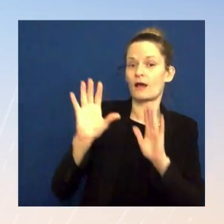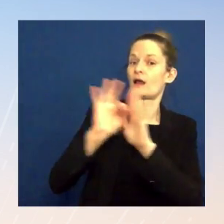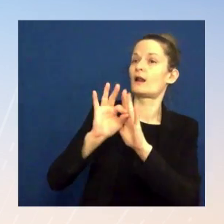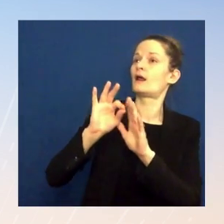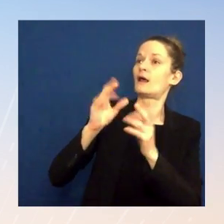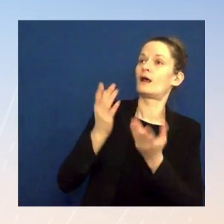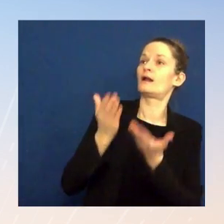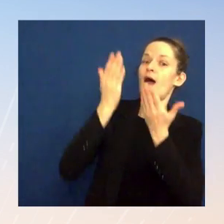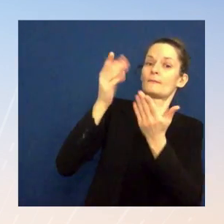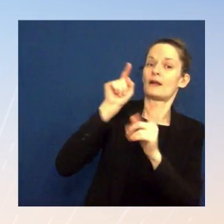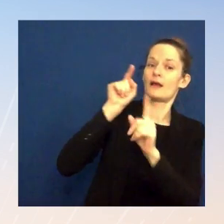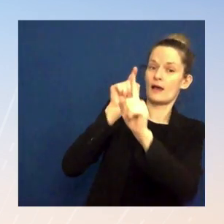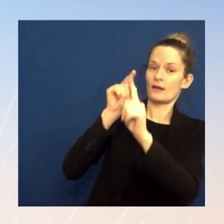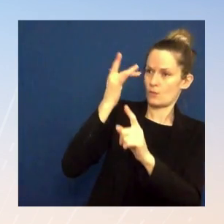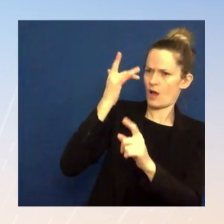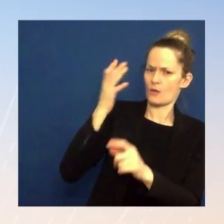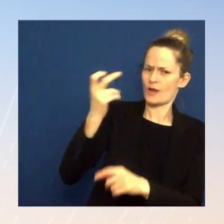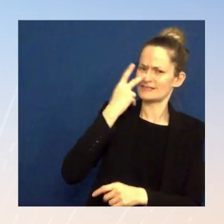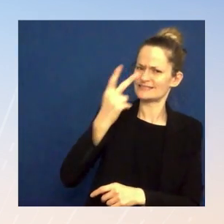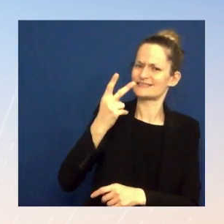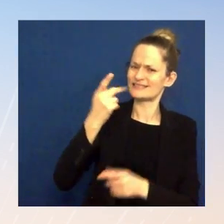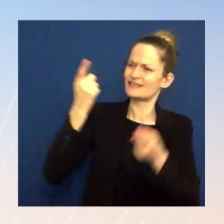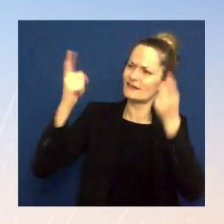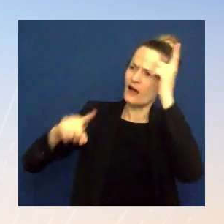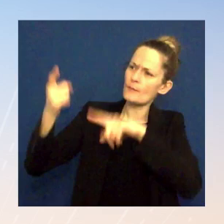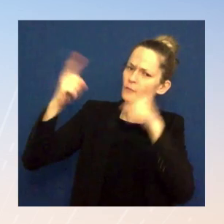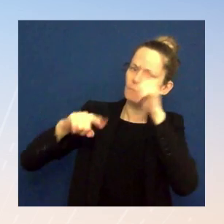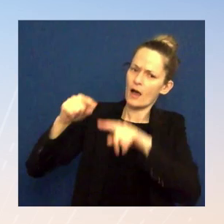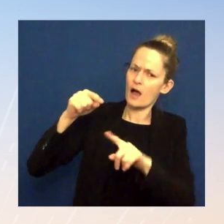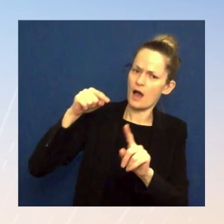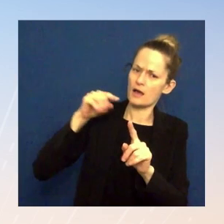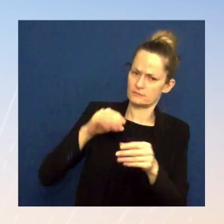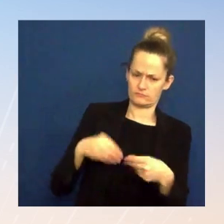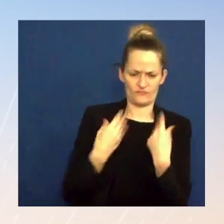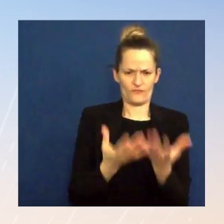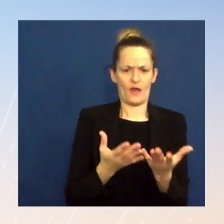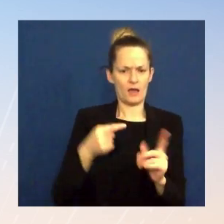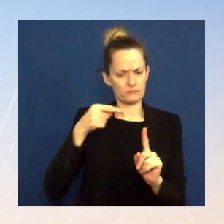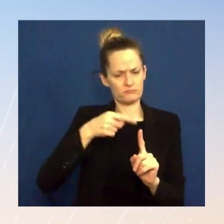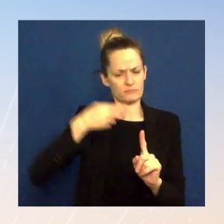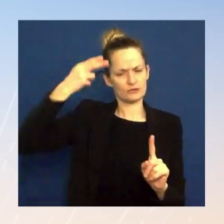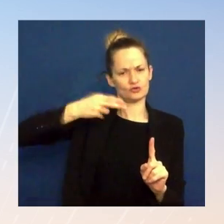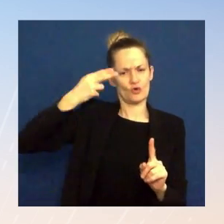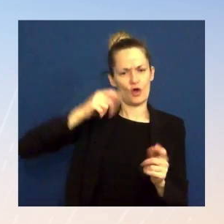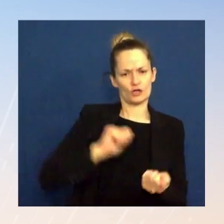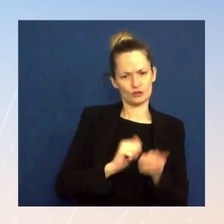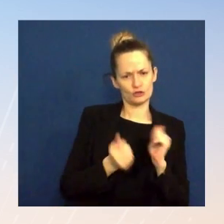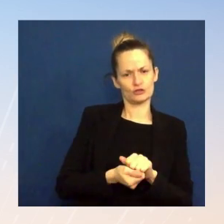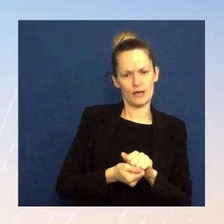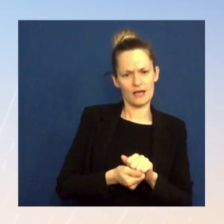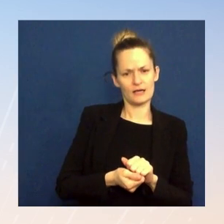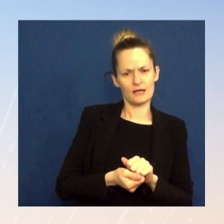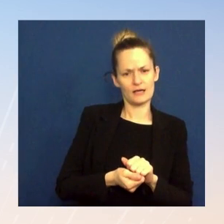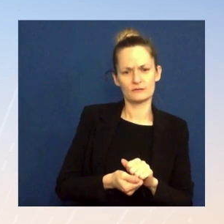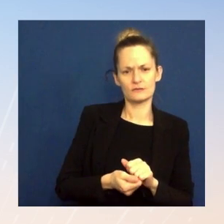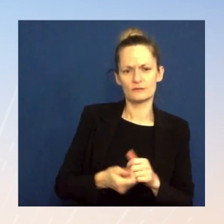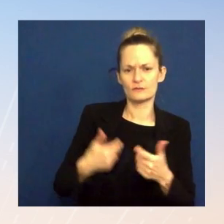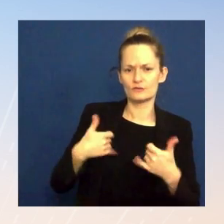in order to deliver historic change. That's exactly what he's working to do, and that's what we're seeing play out right now. We know -- and I've said this before --